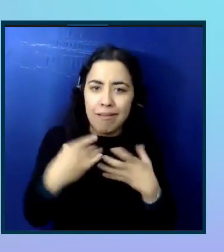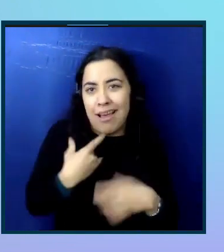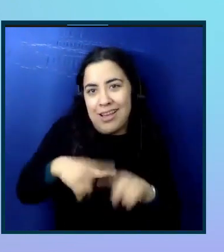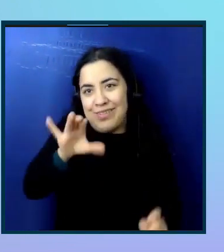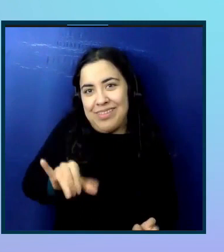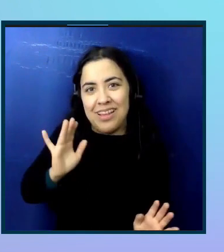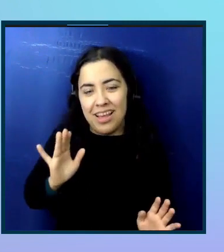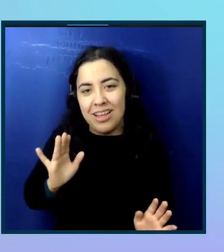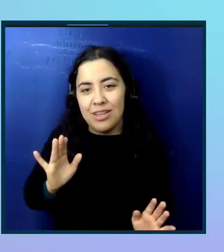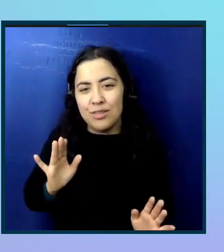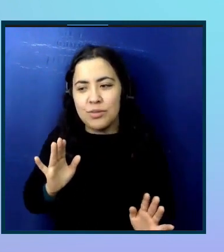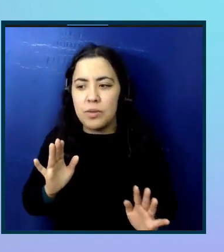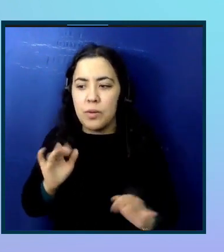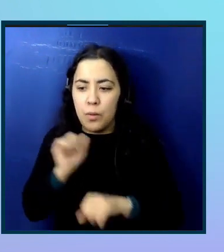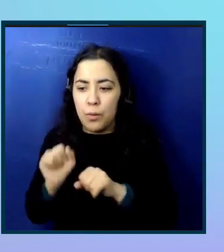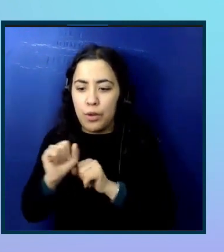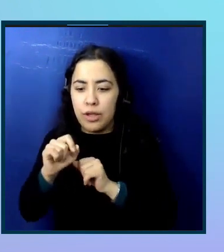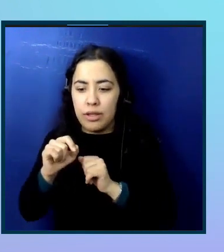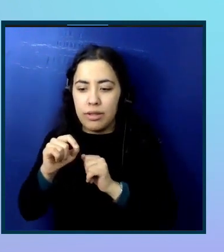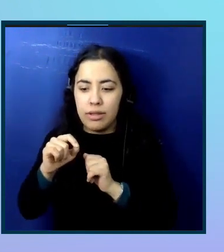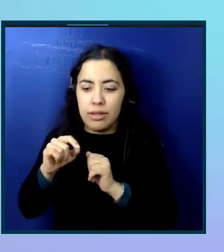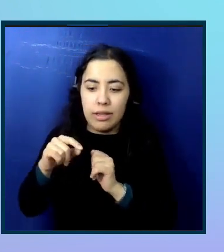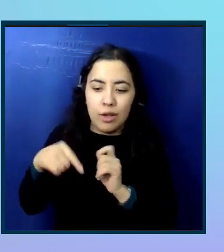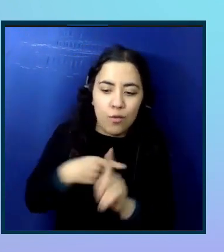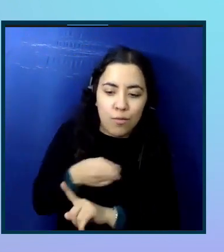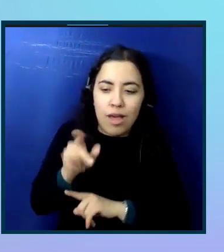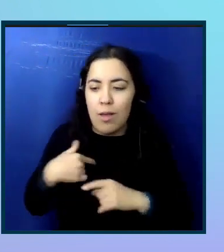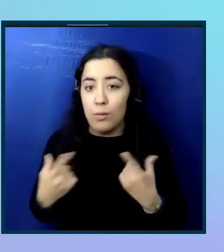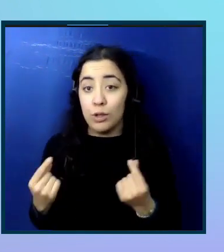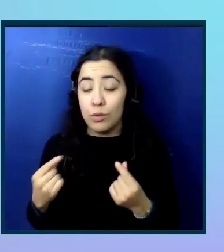I introduce them to those three different kinds